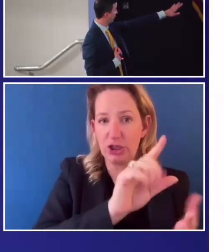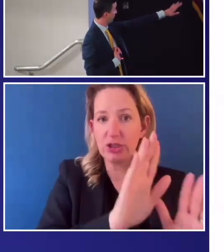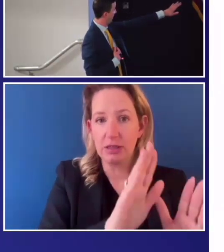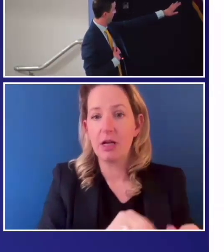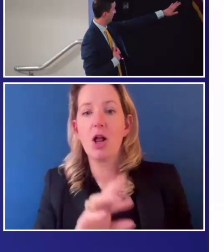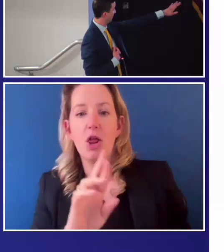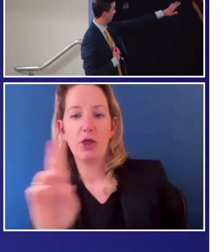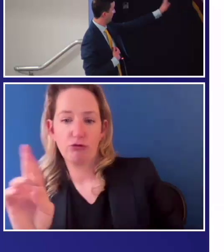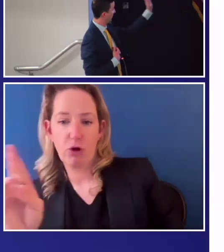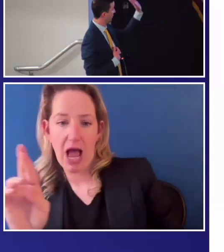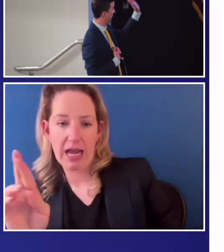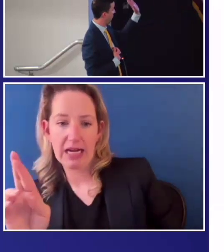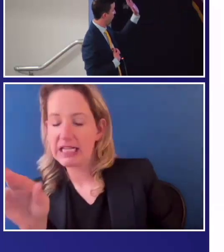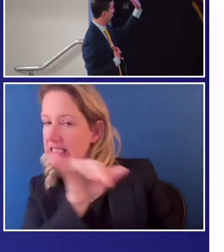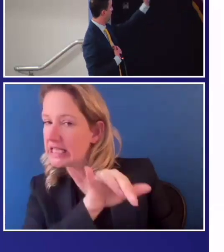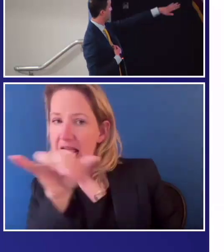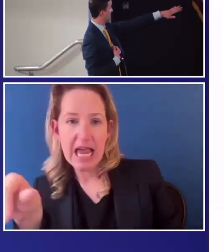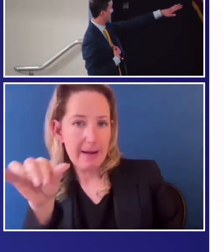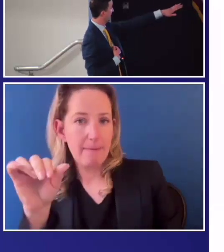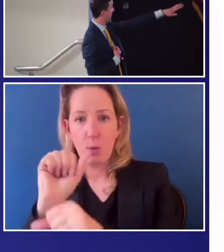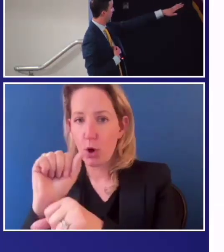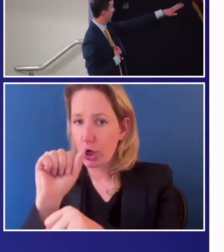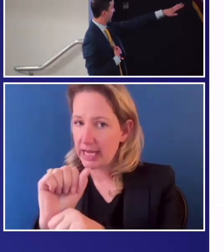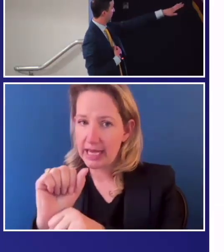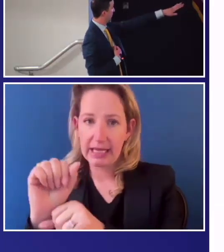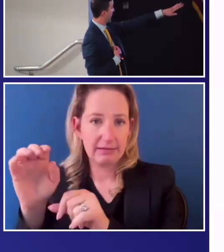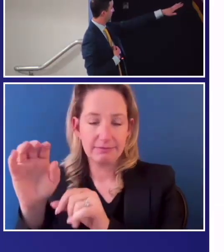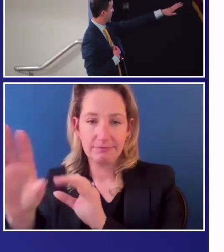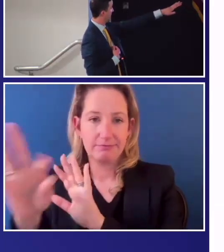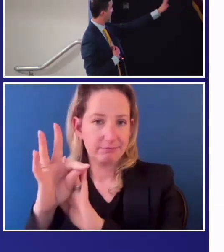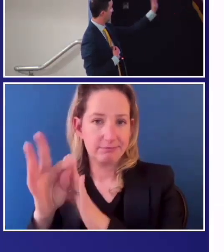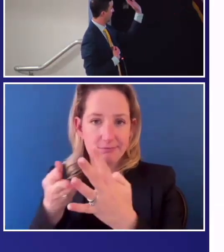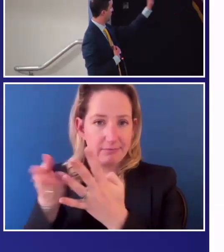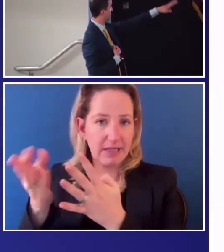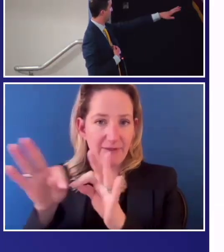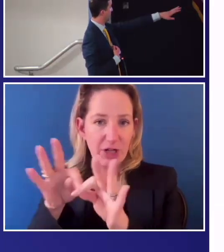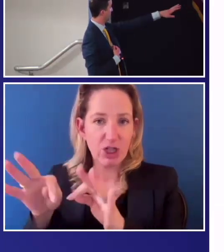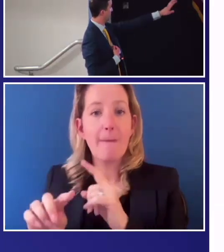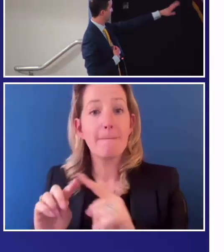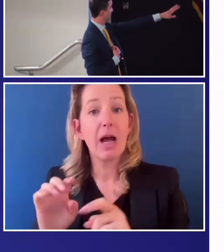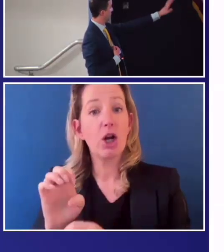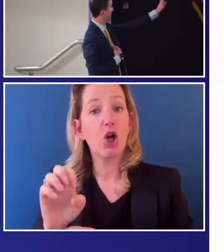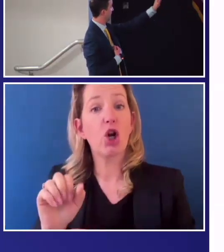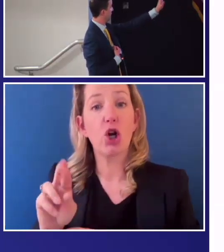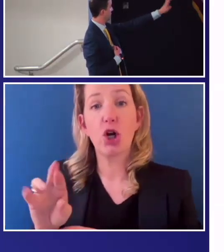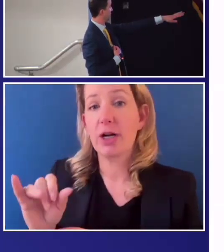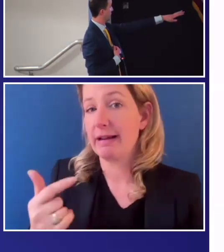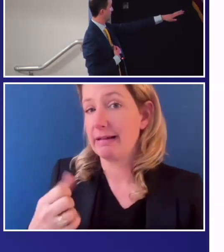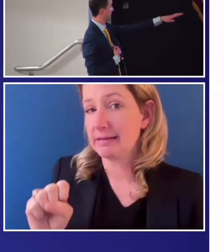shows the same definition of working, but we've only changed earning that -- we've changed the definition of earning to